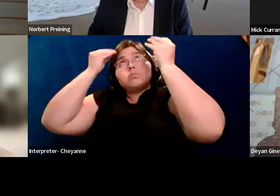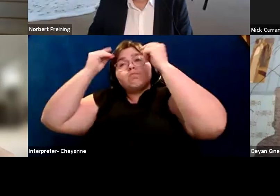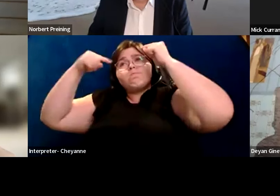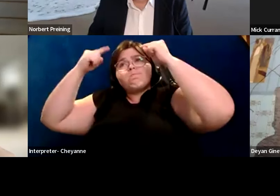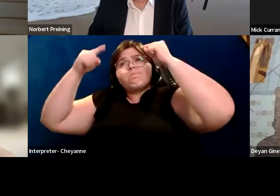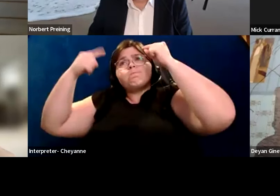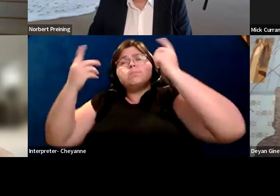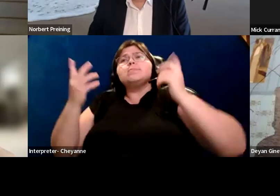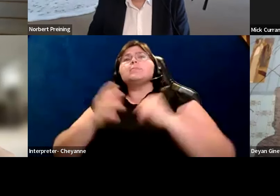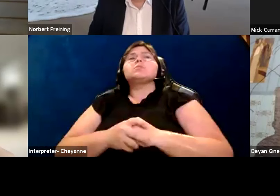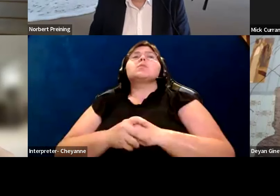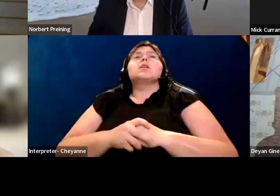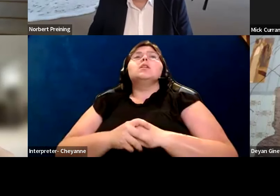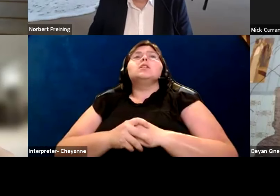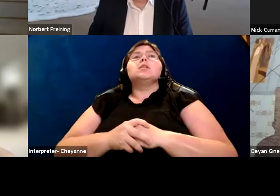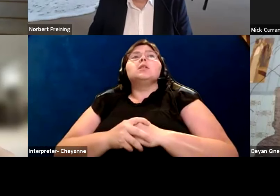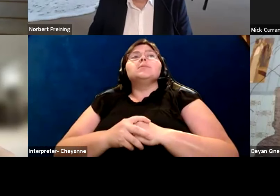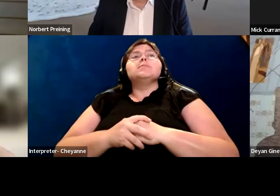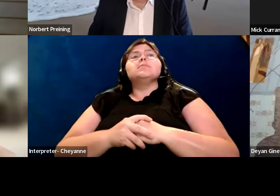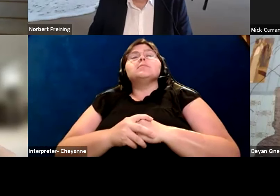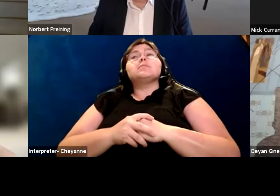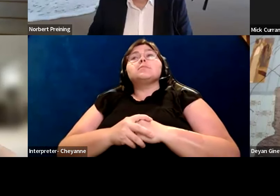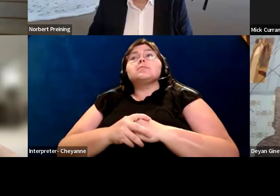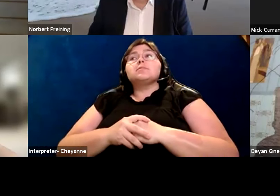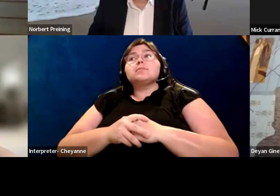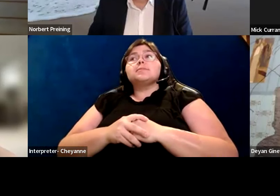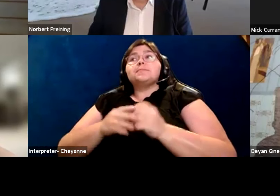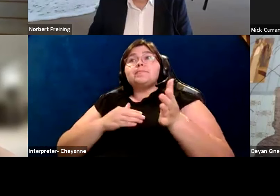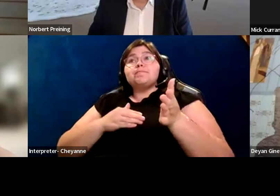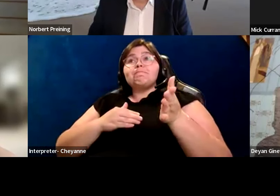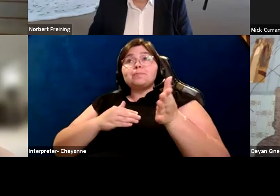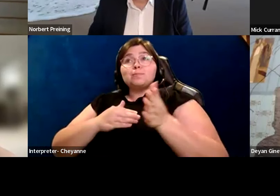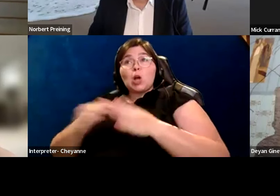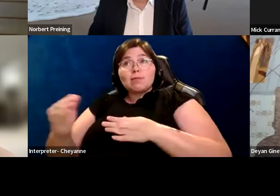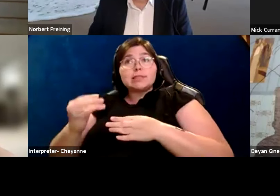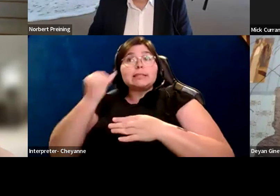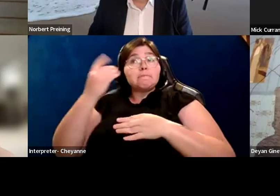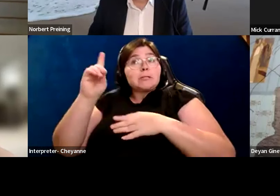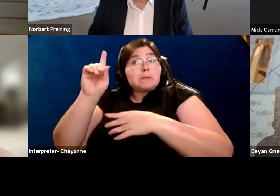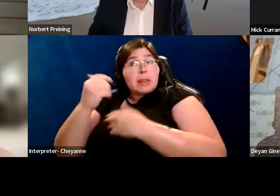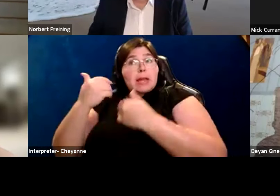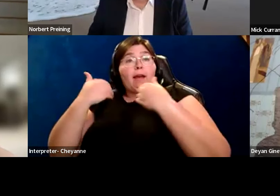As I said, people with disabilities often rely on tools or assistive technologies